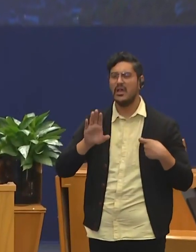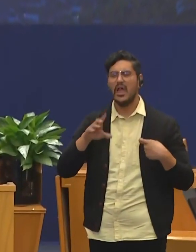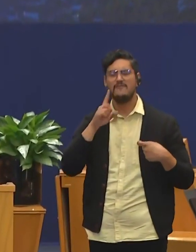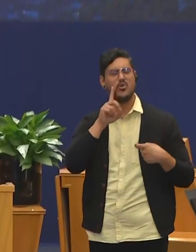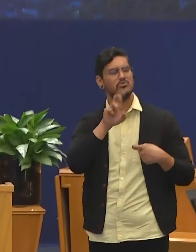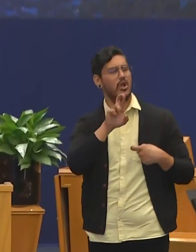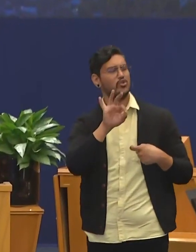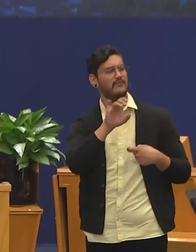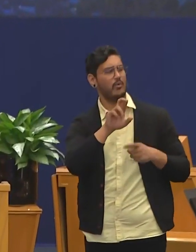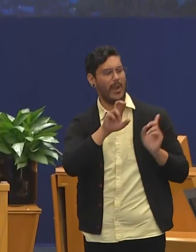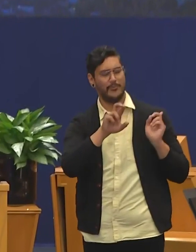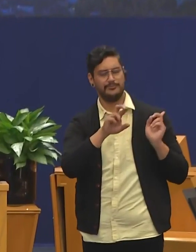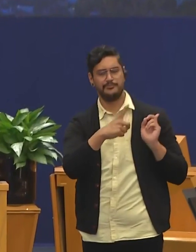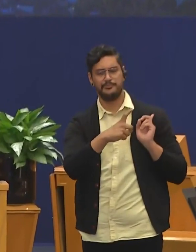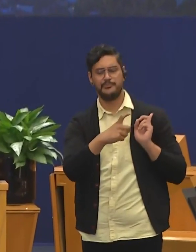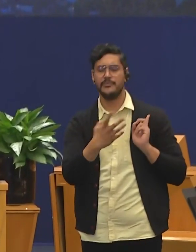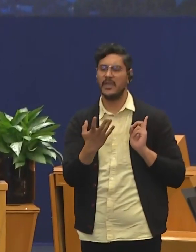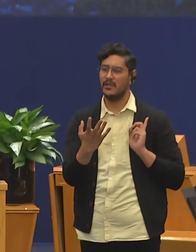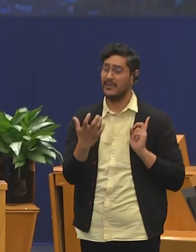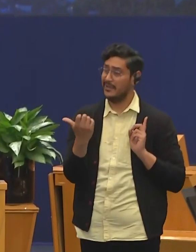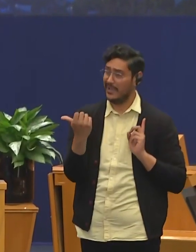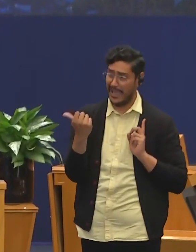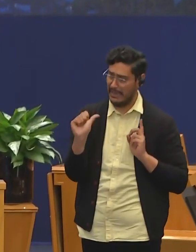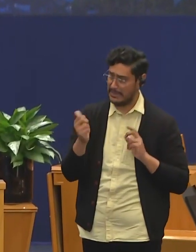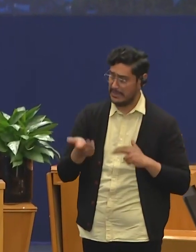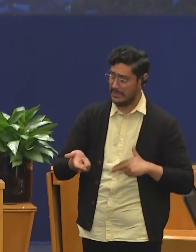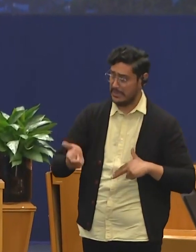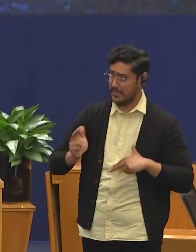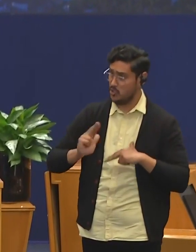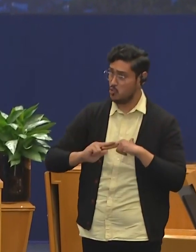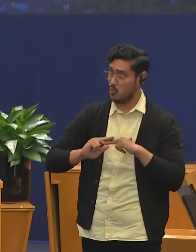AND FOR DR. FERRER, A LITTLE